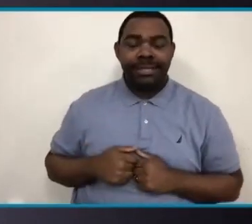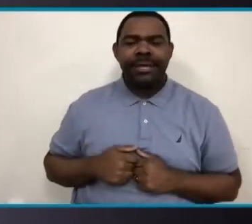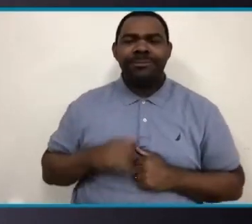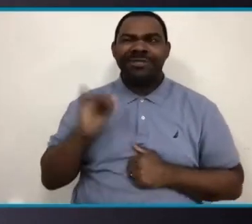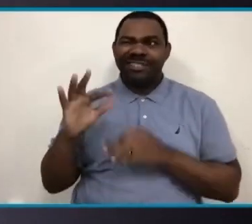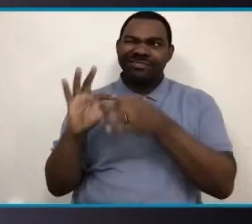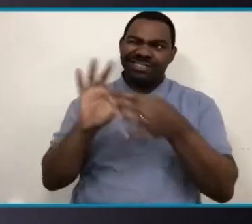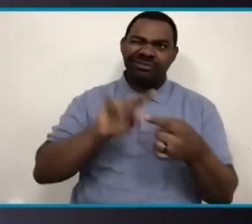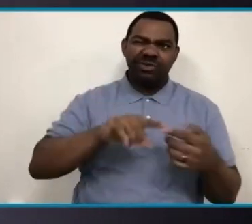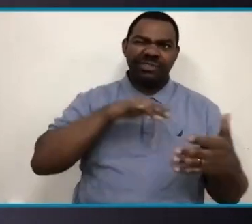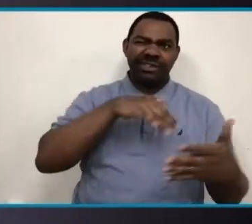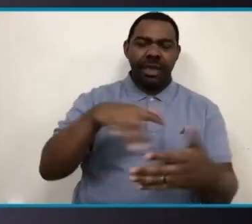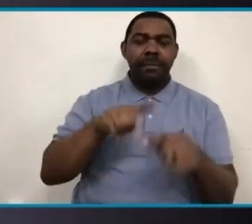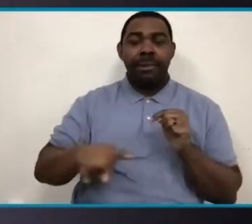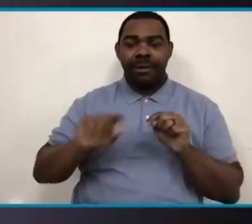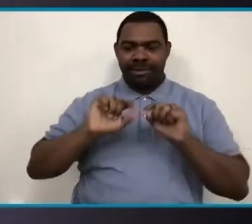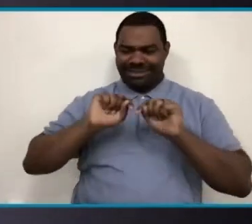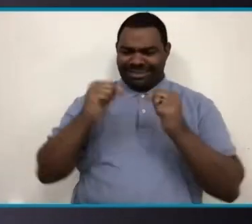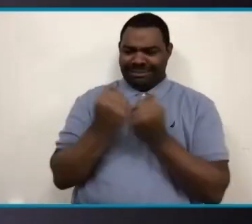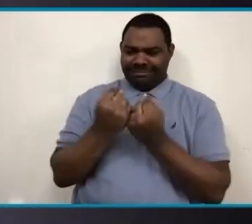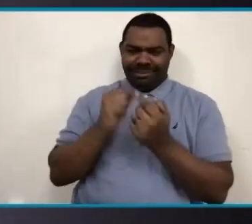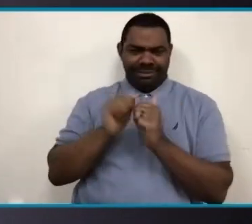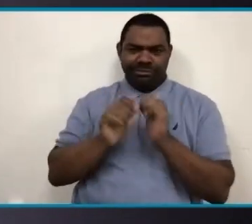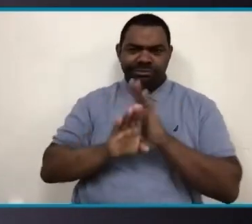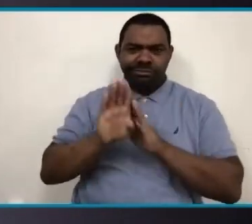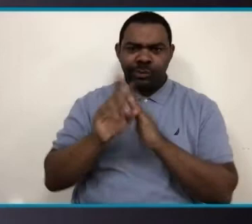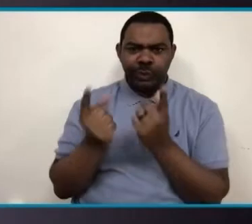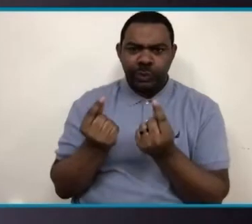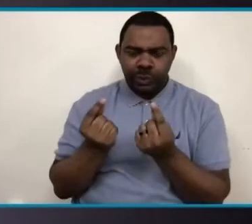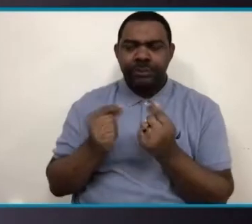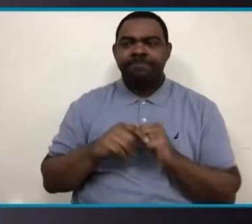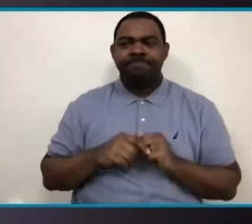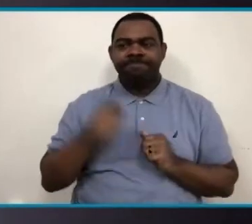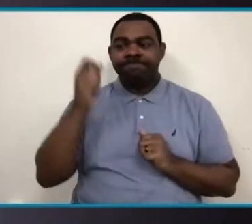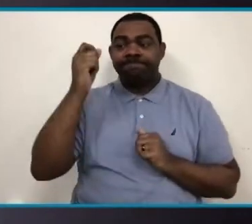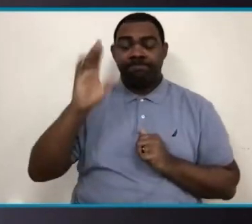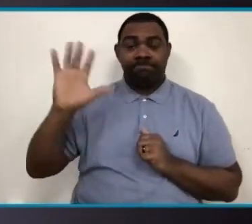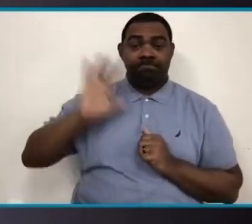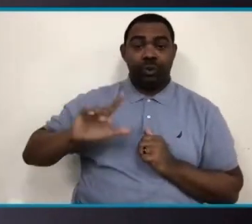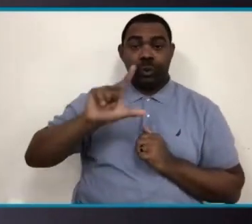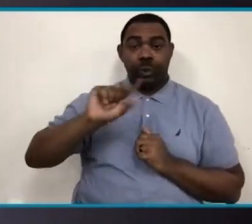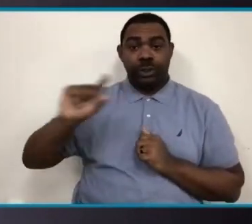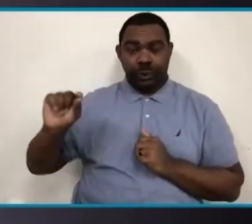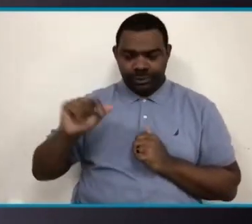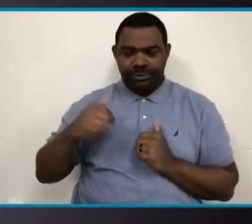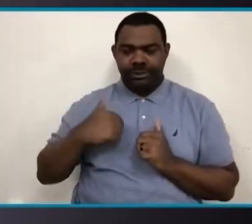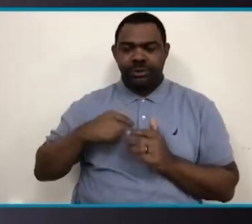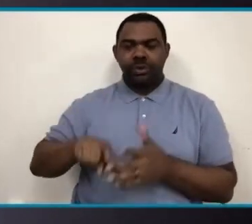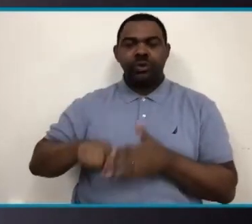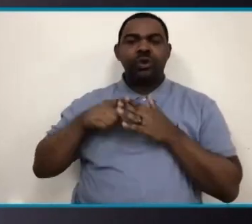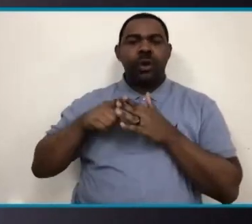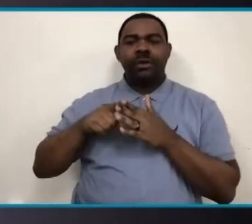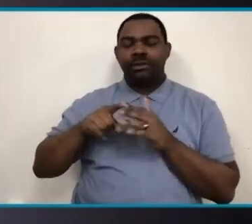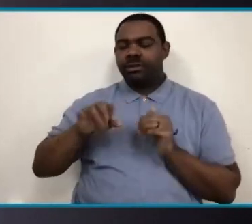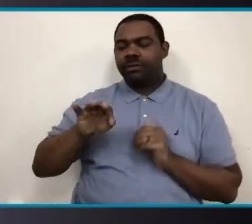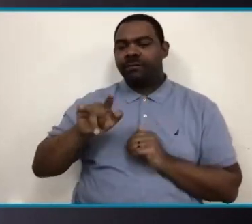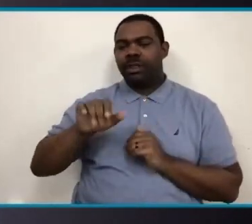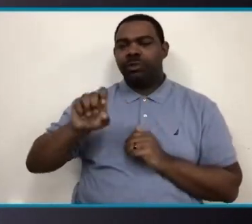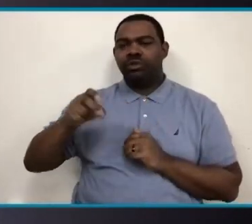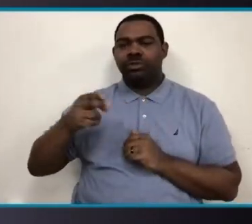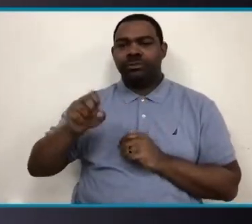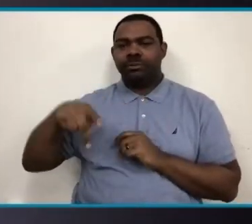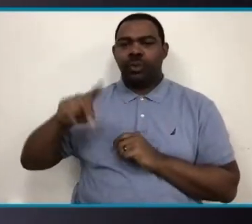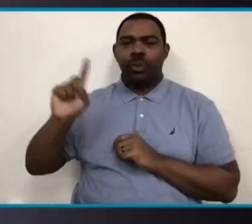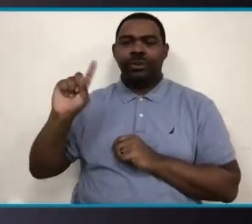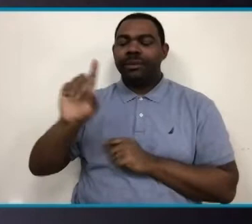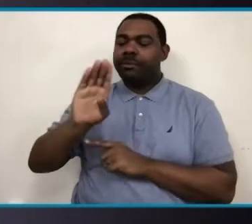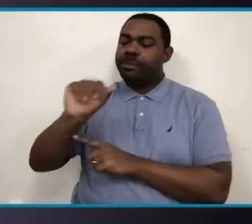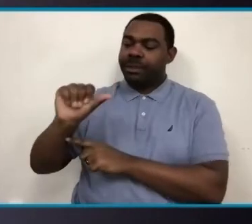In 2000 in 2020 I started a fellowship at the VA research center in Indianapolis